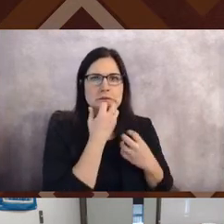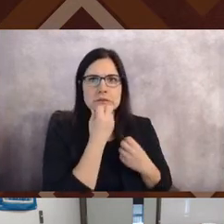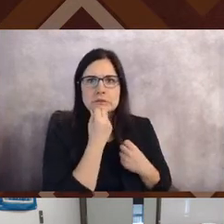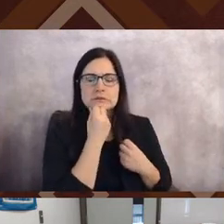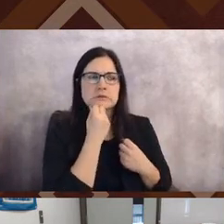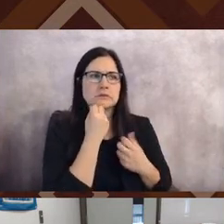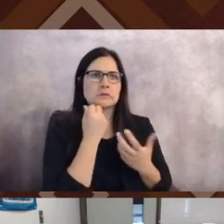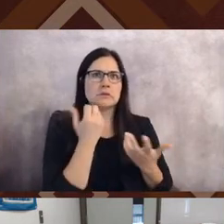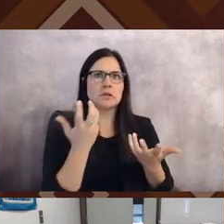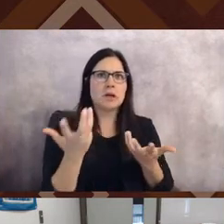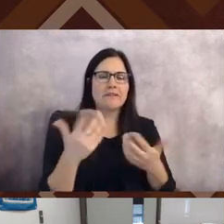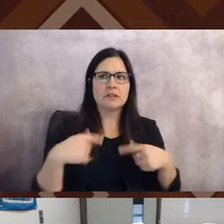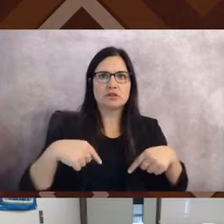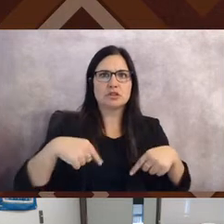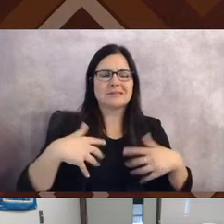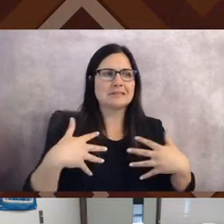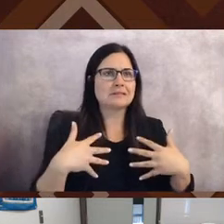in 84 year old time